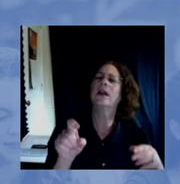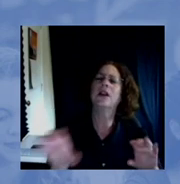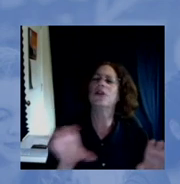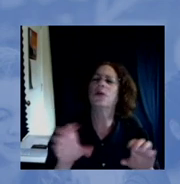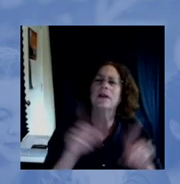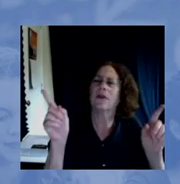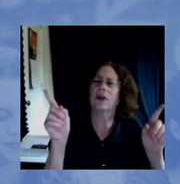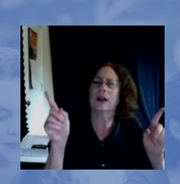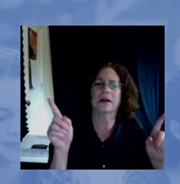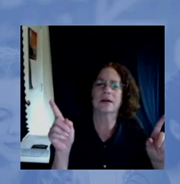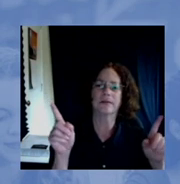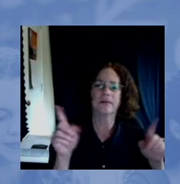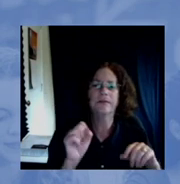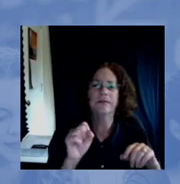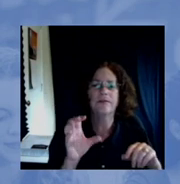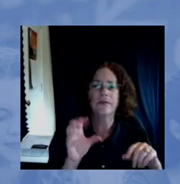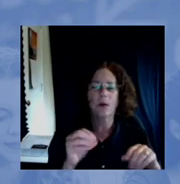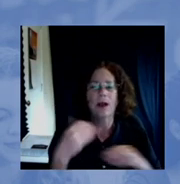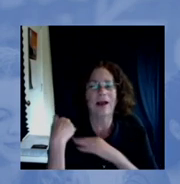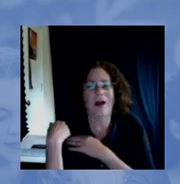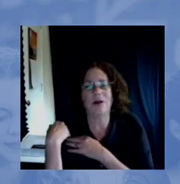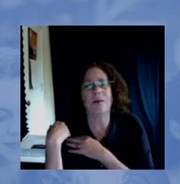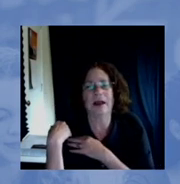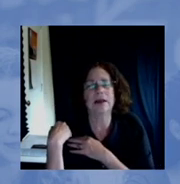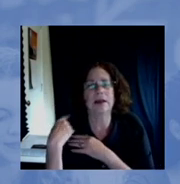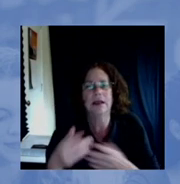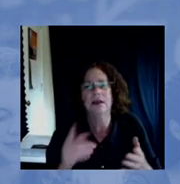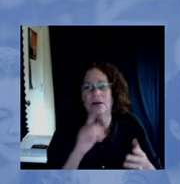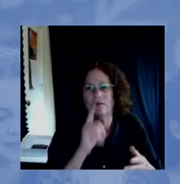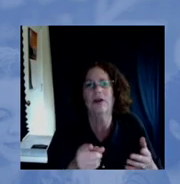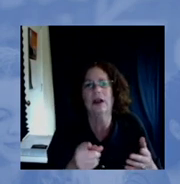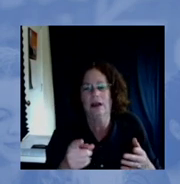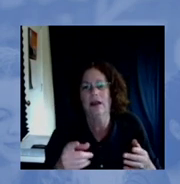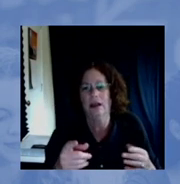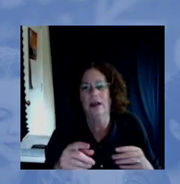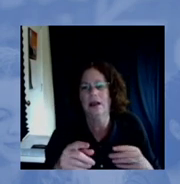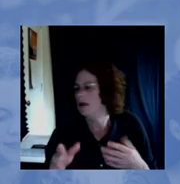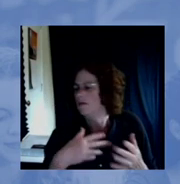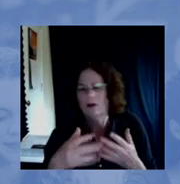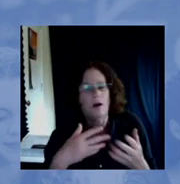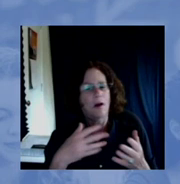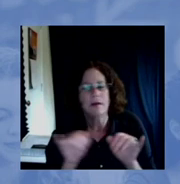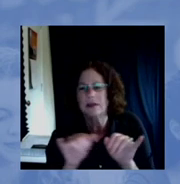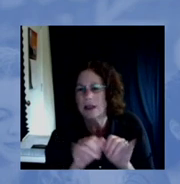SO ACCOUNTABILITY IS ASSESSMENTS LIKE YOURS REGARDLESS OF SIZE, IF EVERYBODY SHARES IN